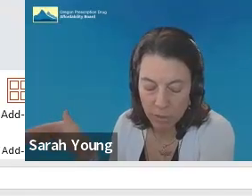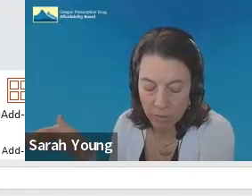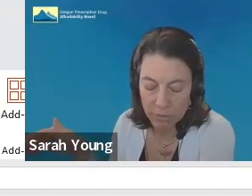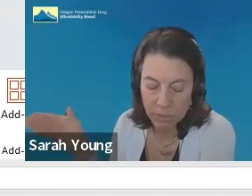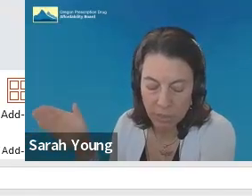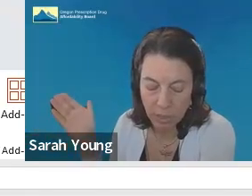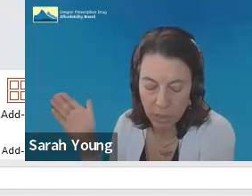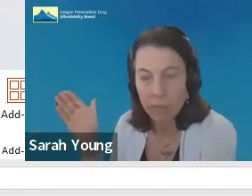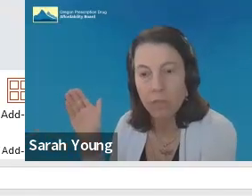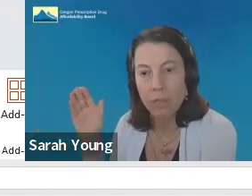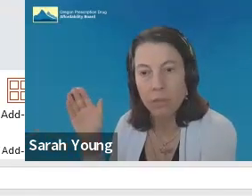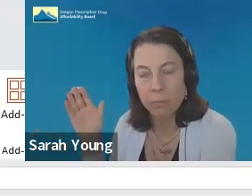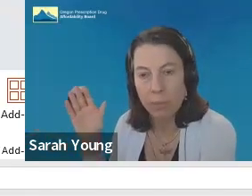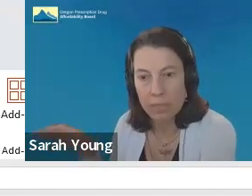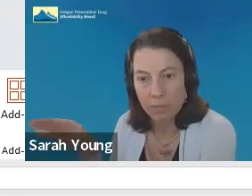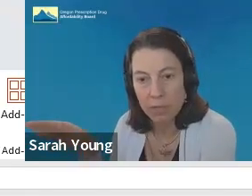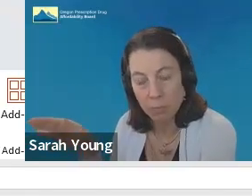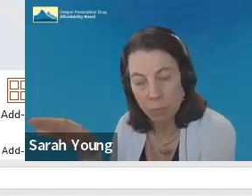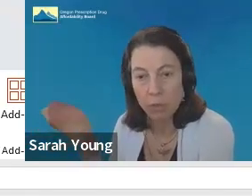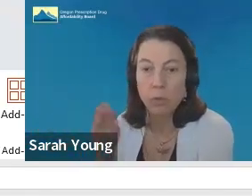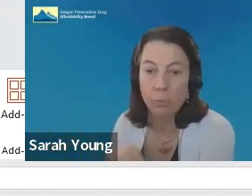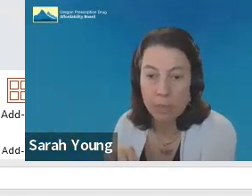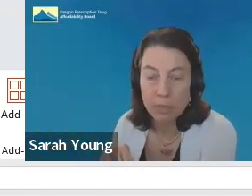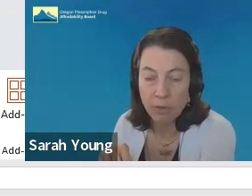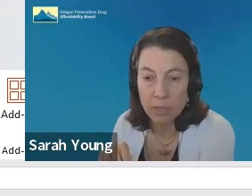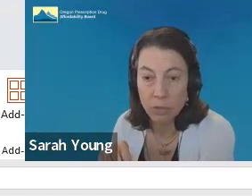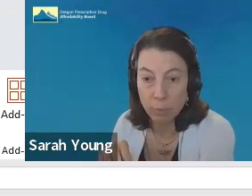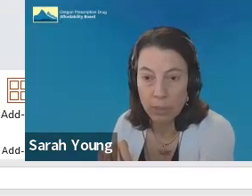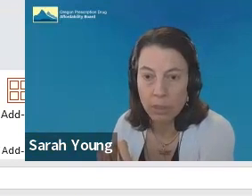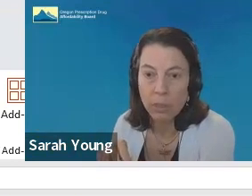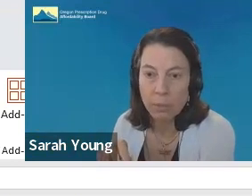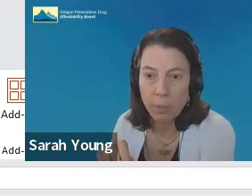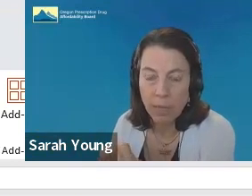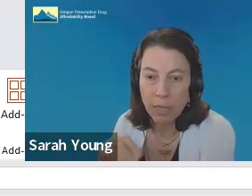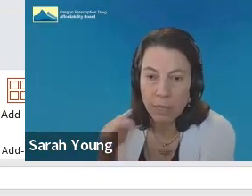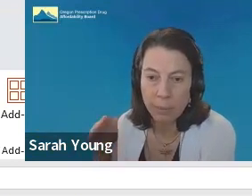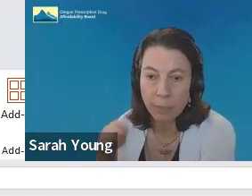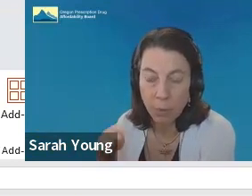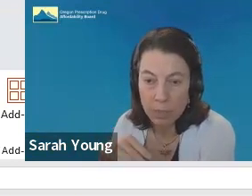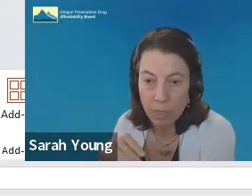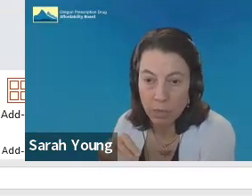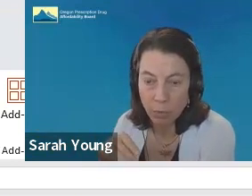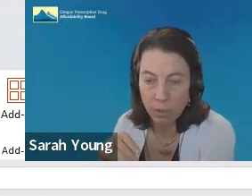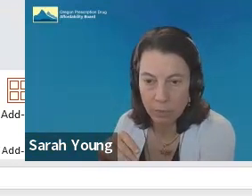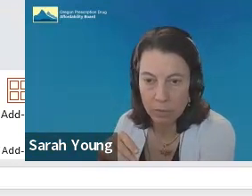patient lives in a place defined as rural or a place defined as urban by um OA and the Oregon